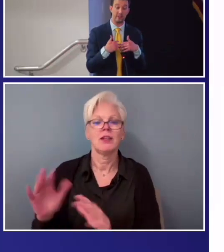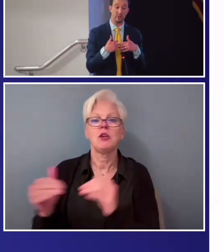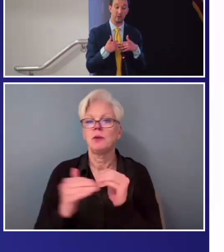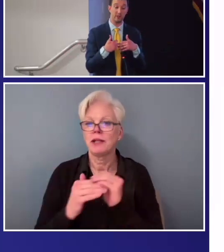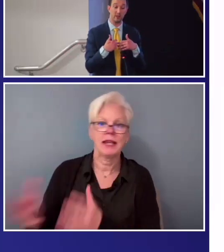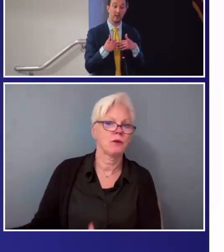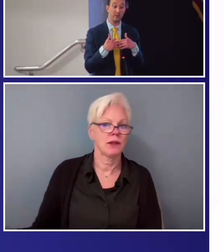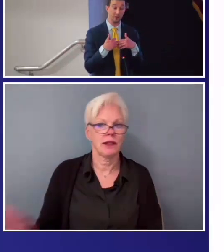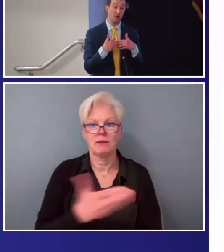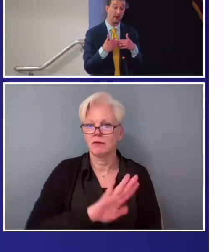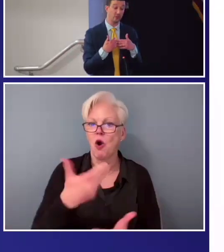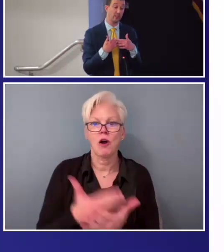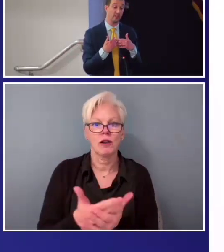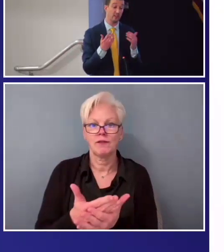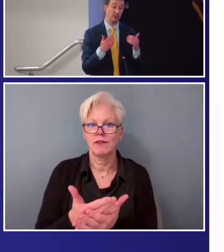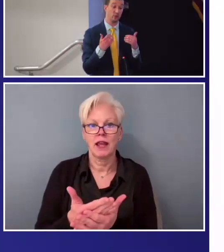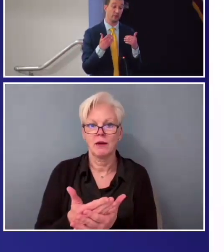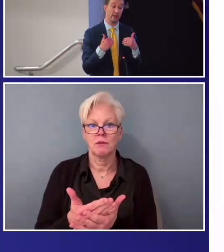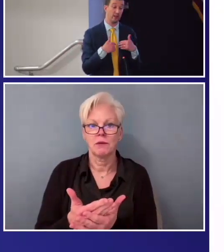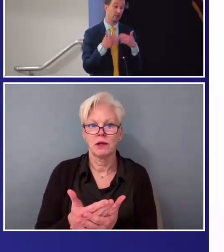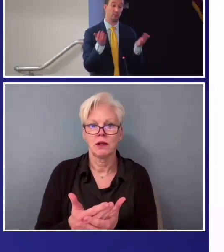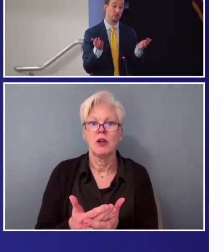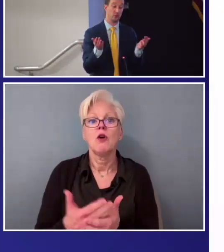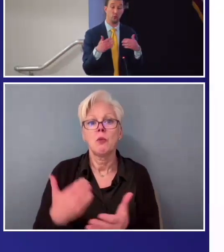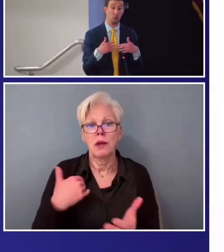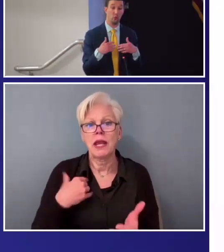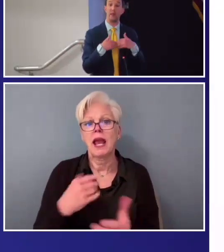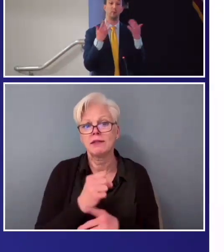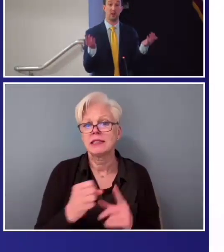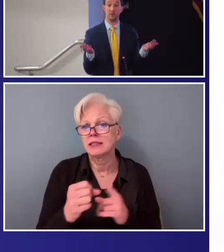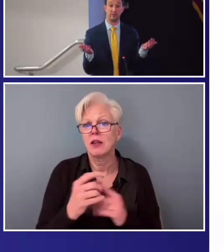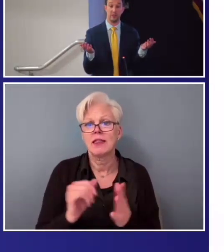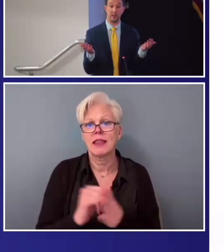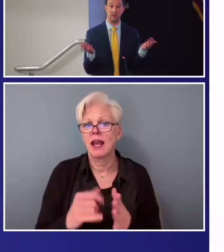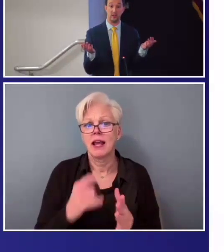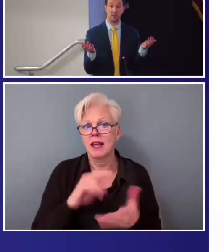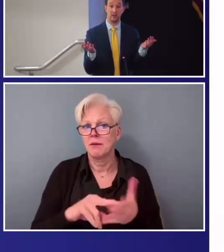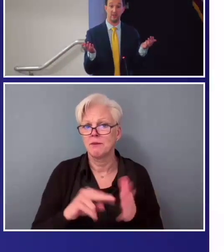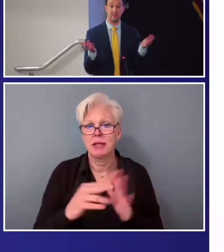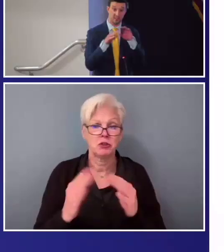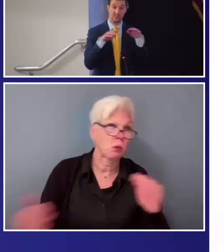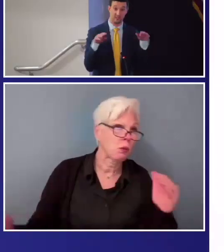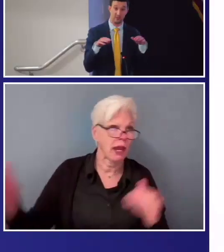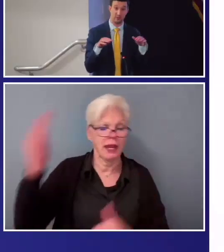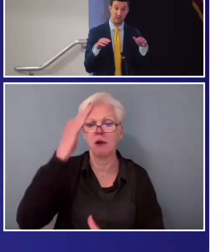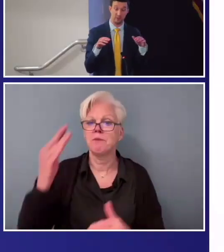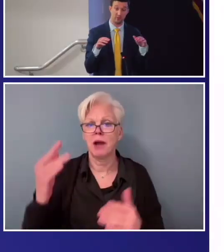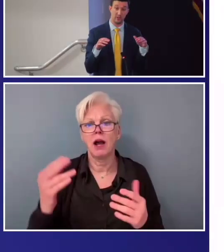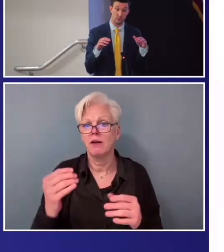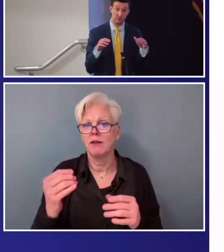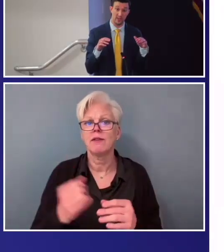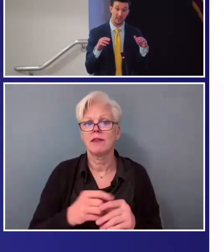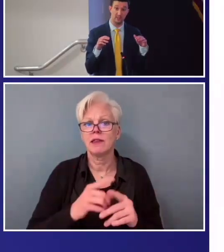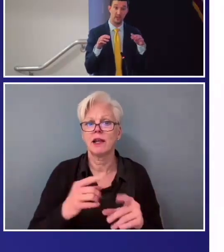everybody. There are edge case scenarios where that could put you well above the, the statistically reliable threshold size,